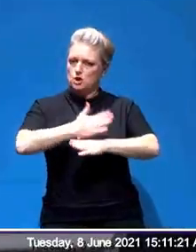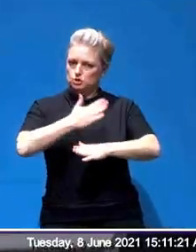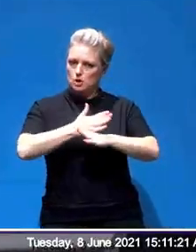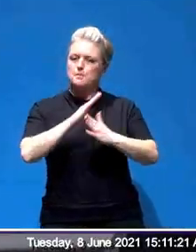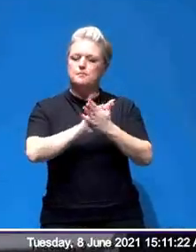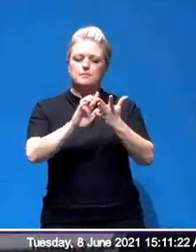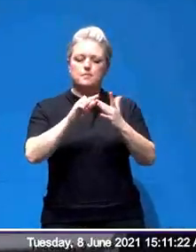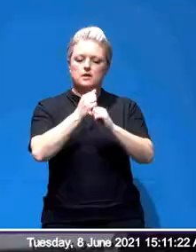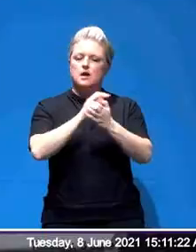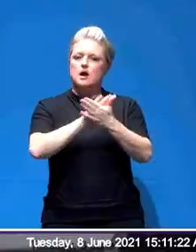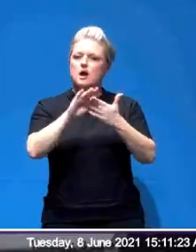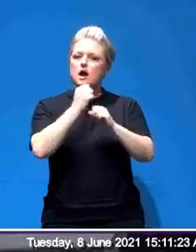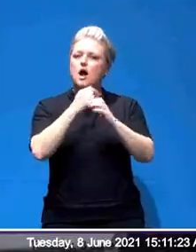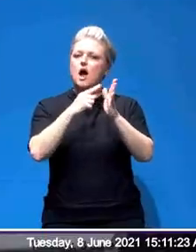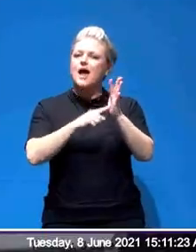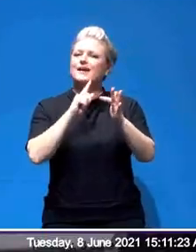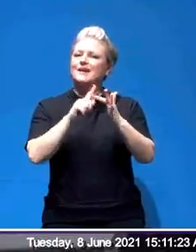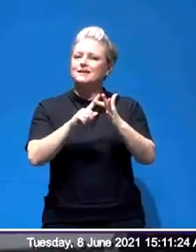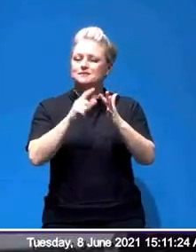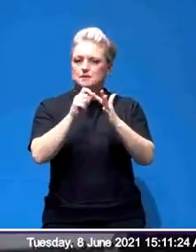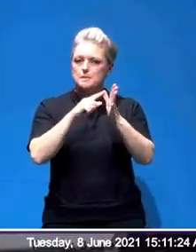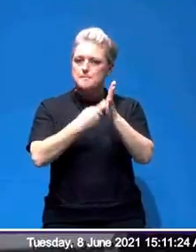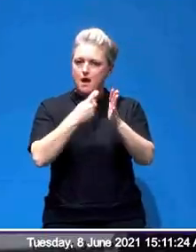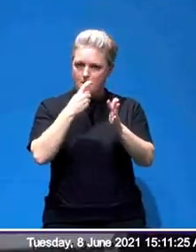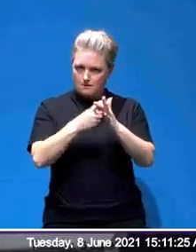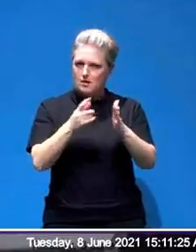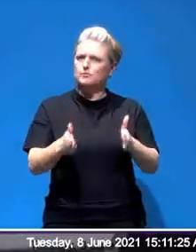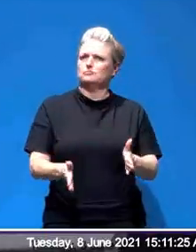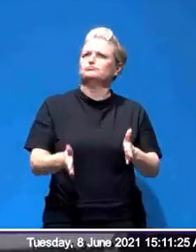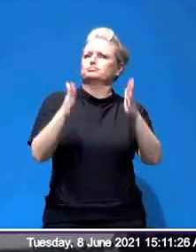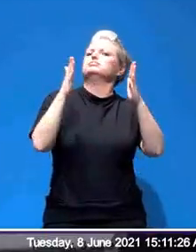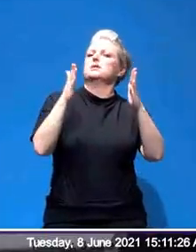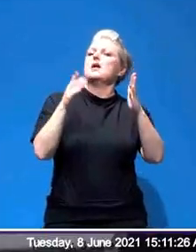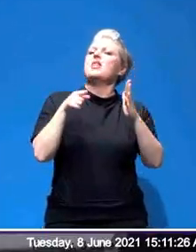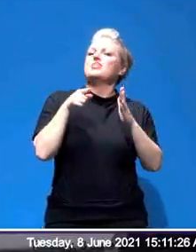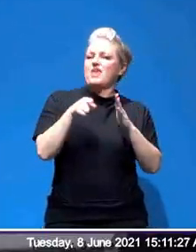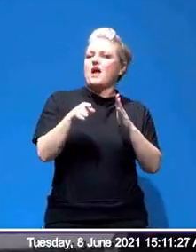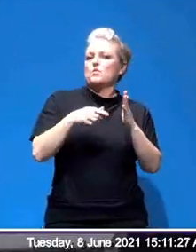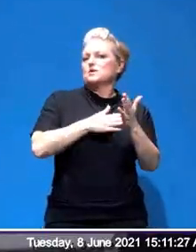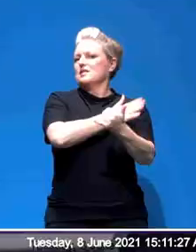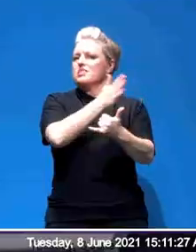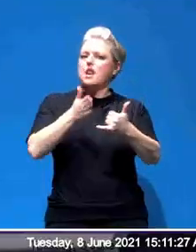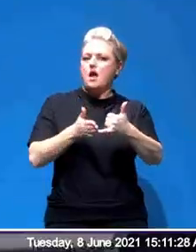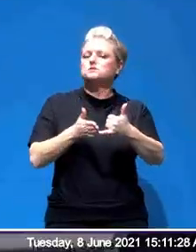which was last remaining Government institution in South Australia and also the aged care facility, clinical services,